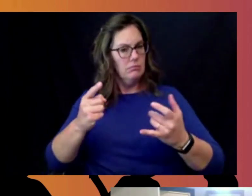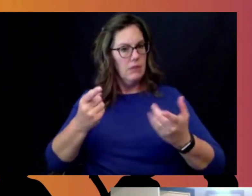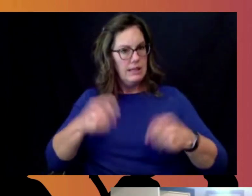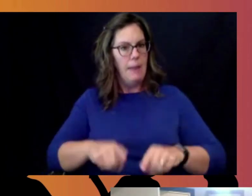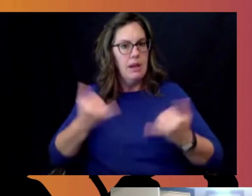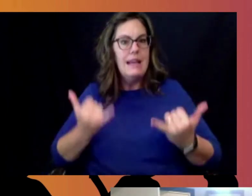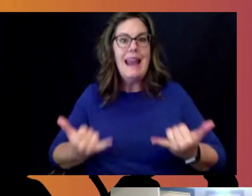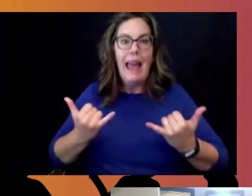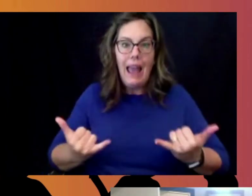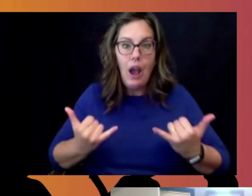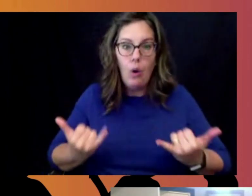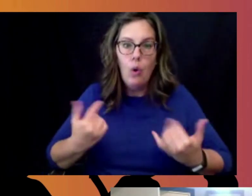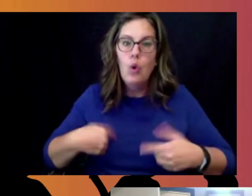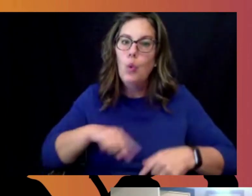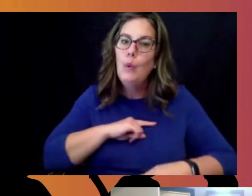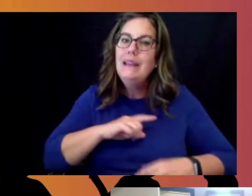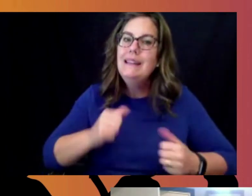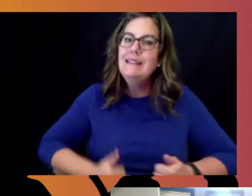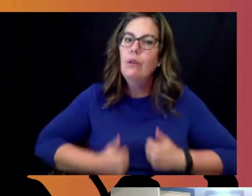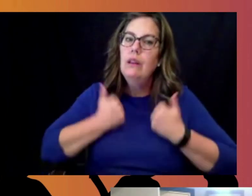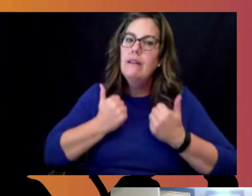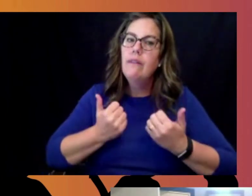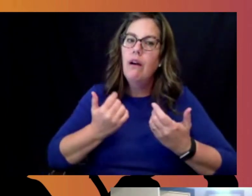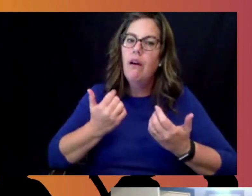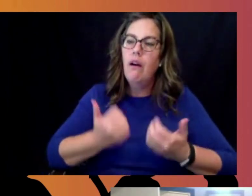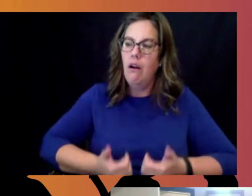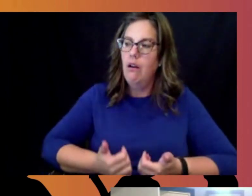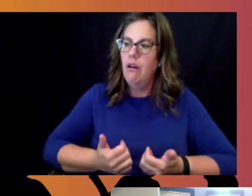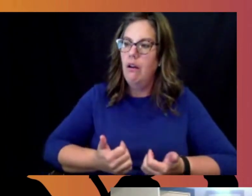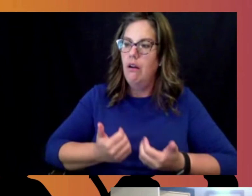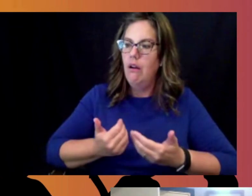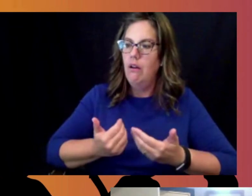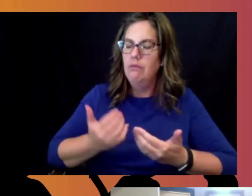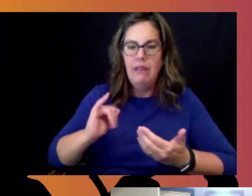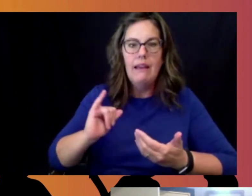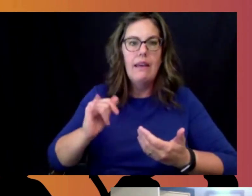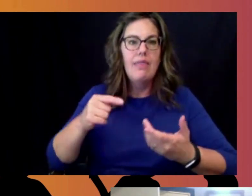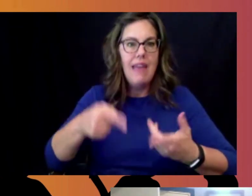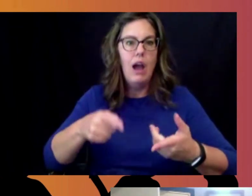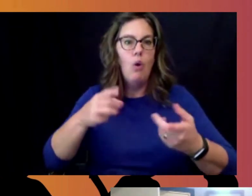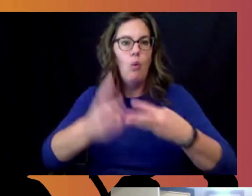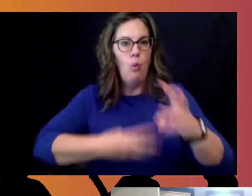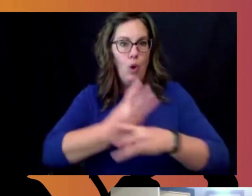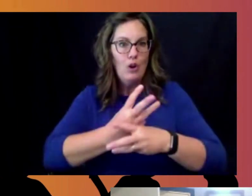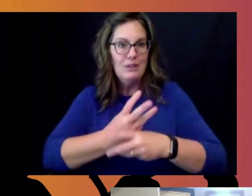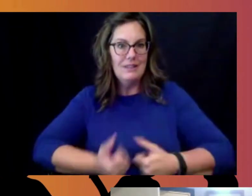as if that world is here now um a world in which black people are free to live love thrive